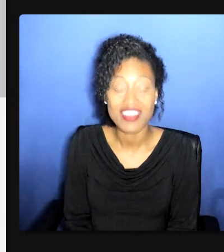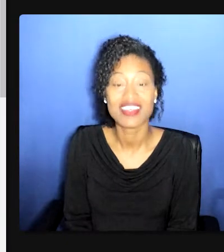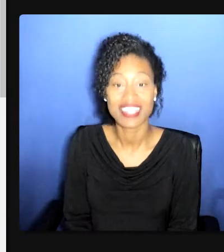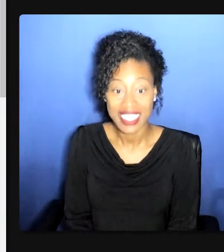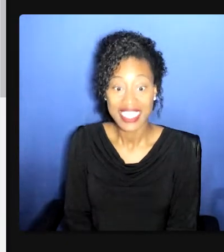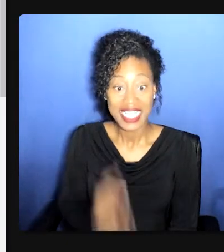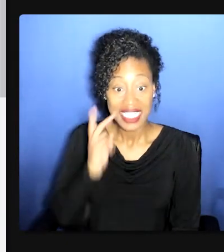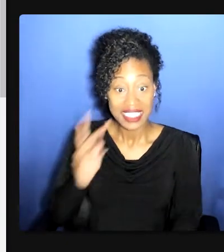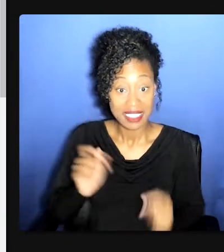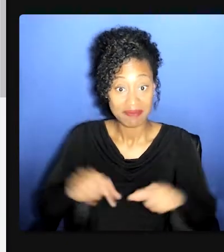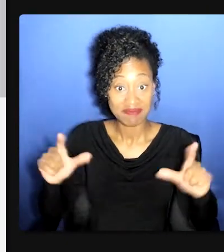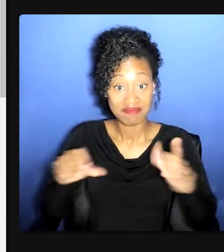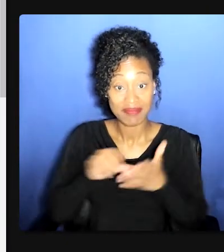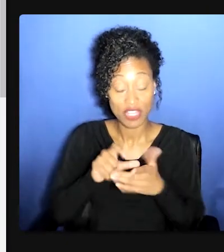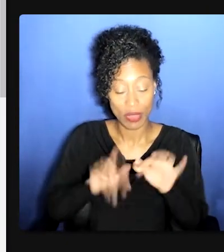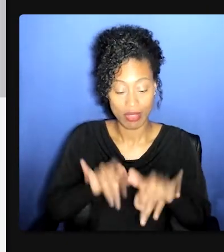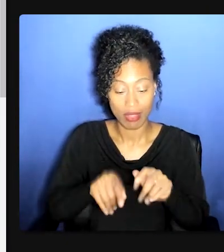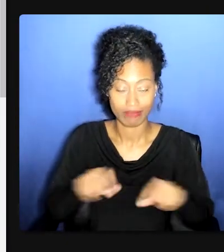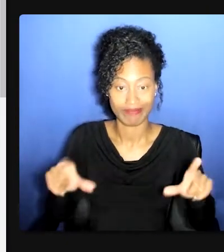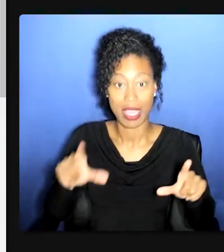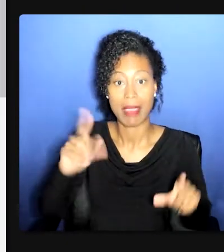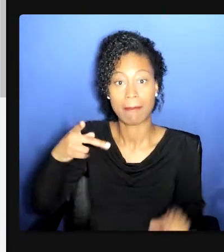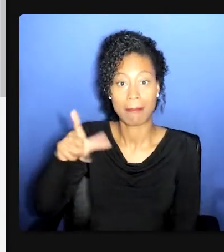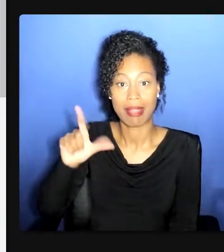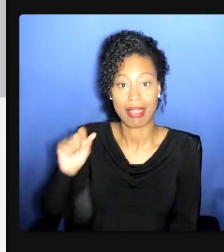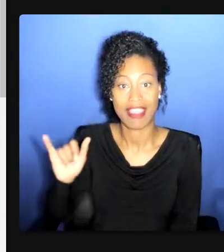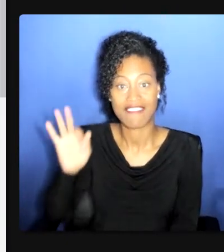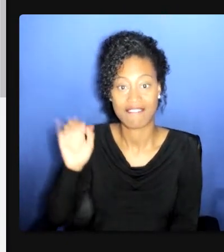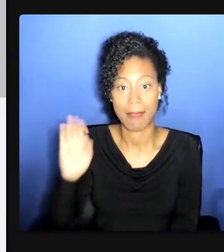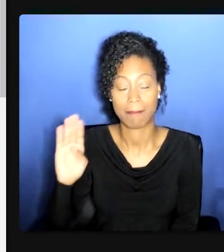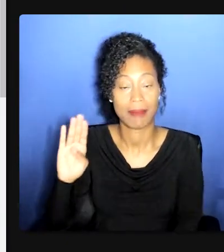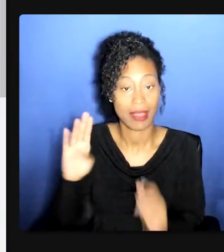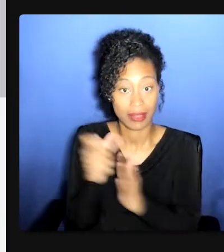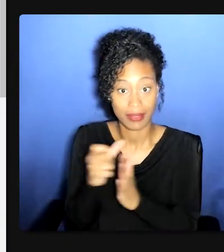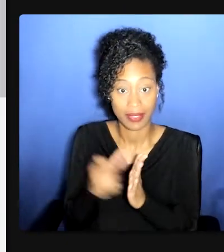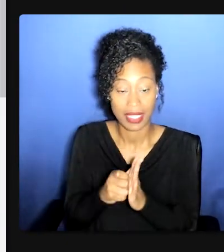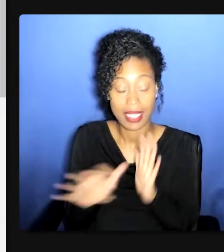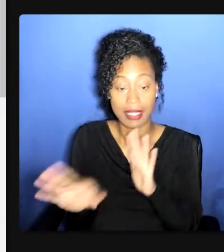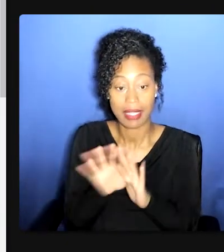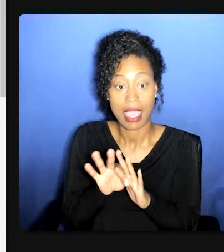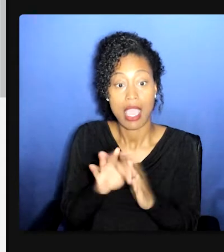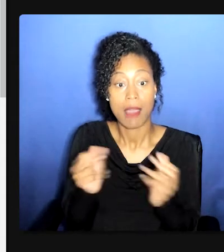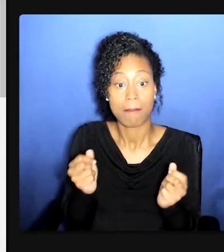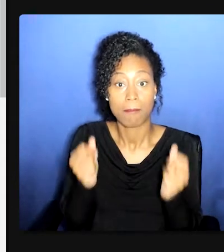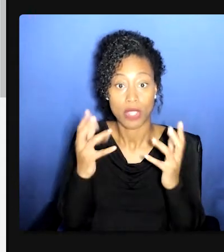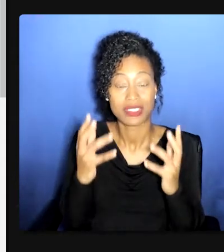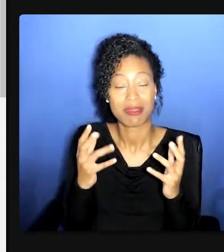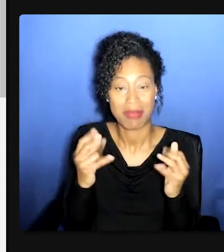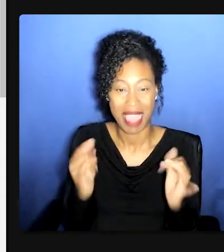[Emma] You'll see this page when you log in to your PlayFab account and click the multiplayer tab.